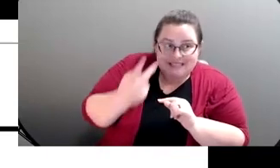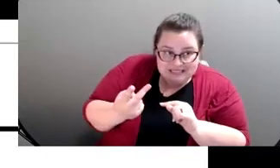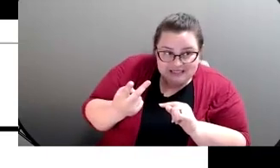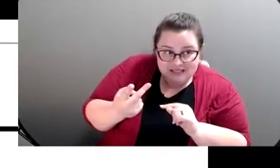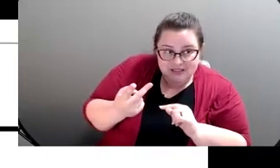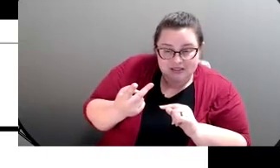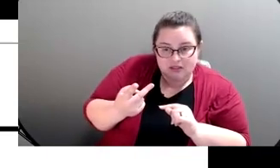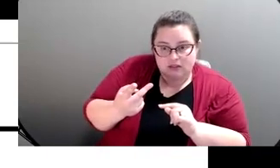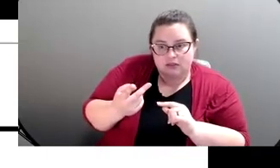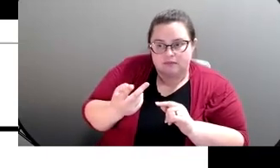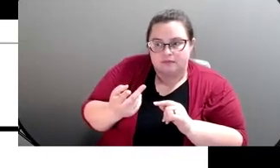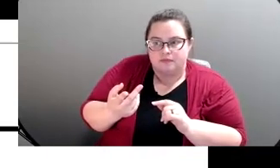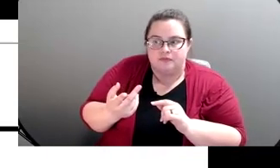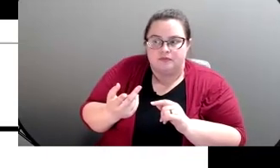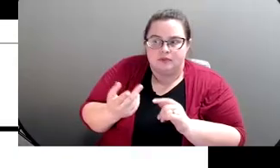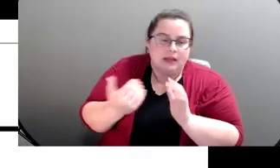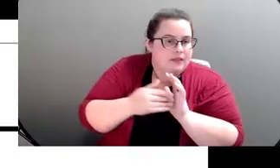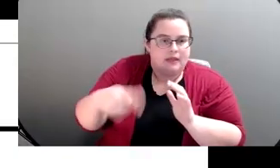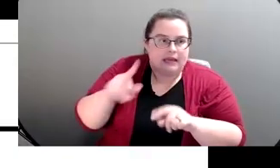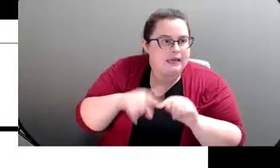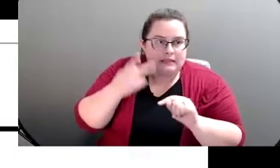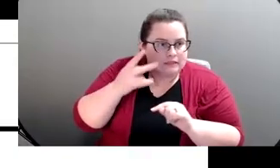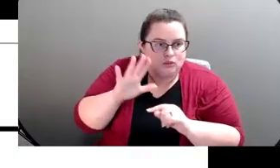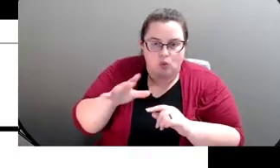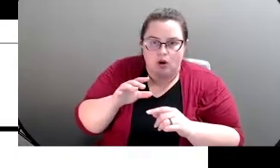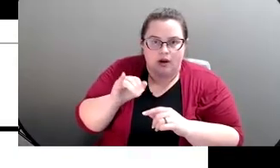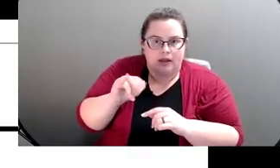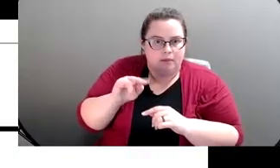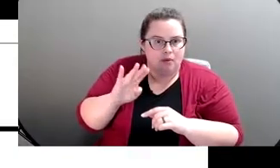to see again, your inbox, comments or your emails that you send to them.